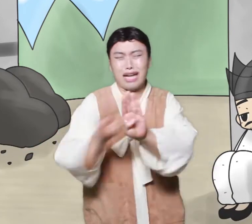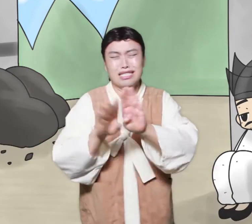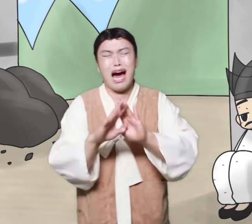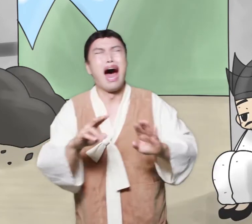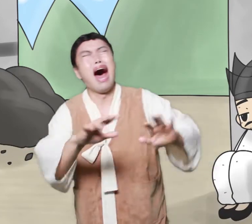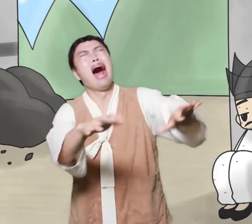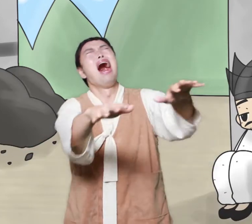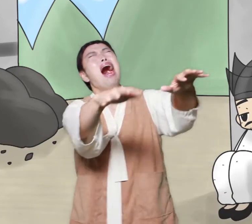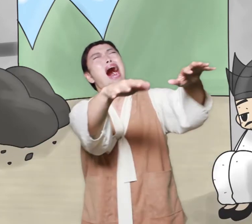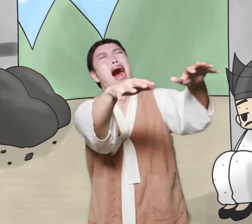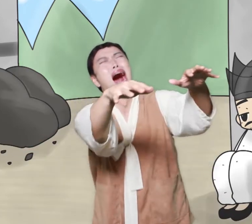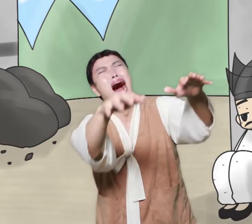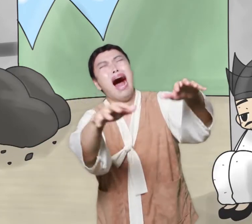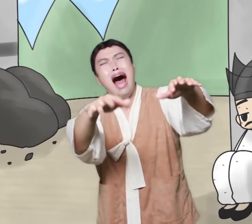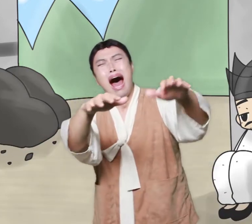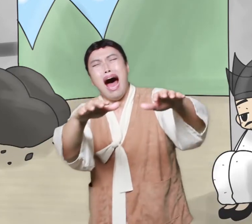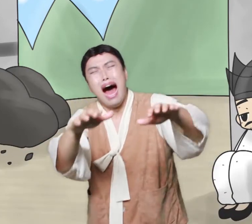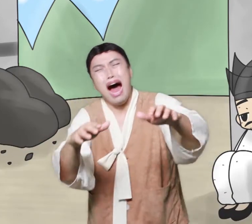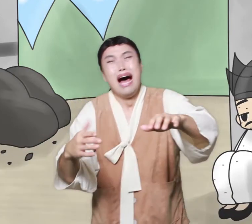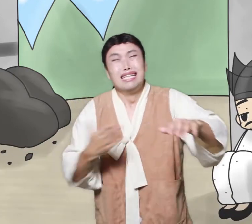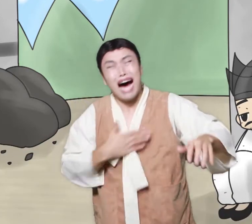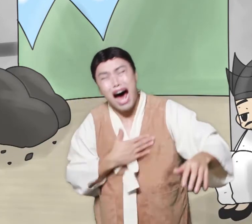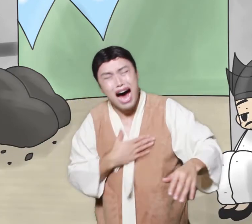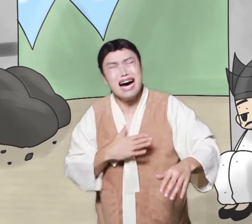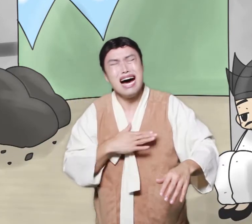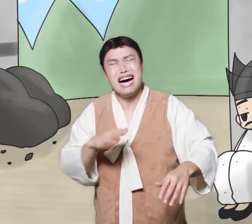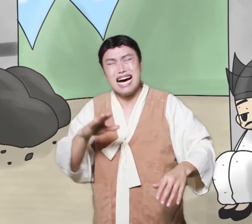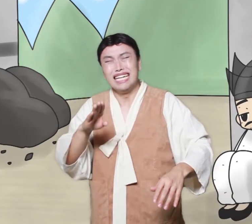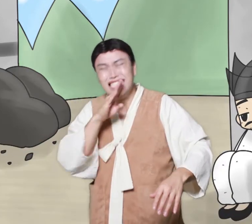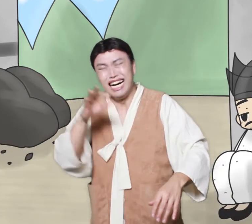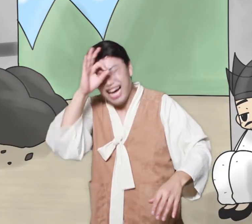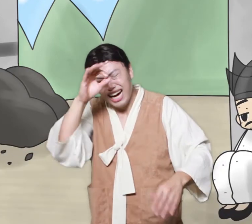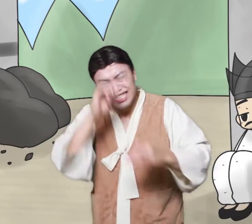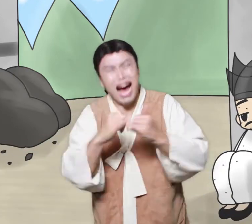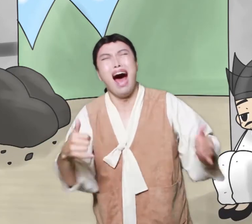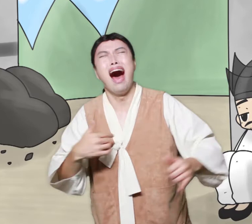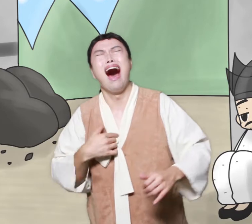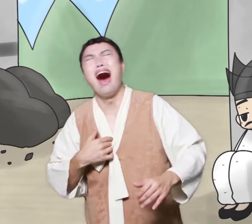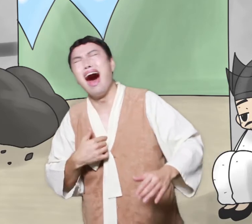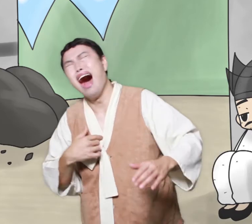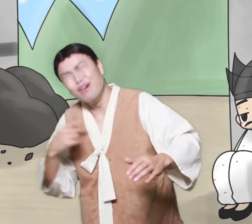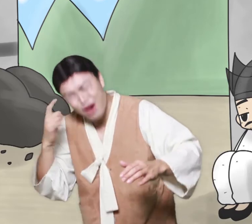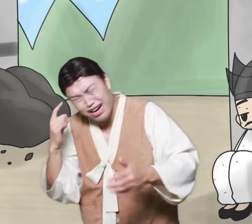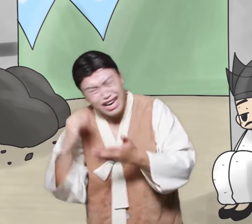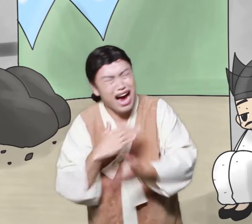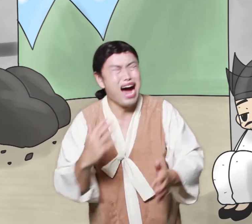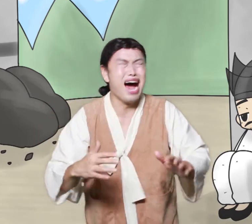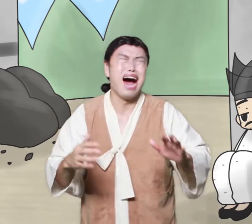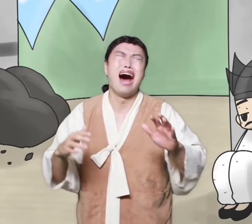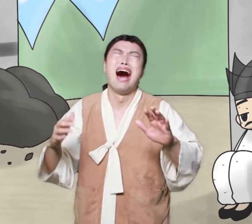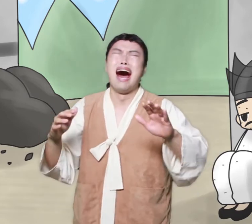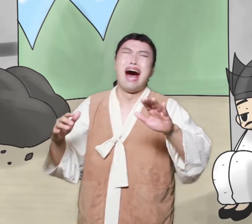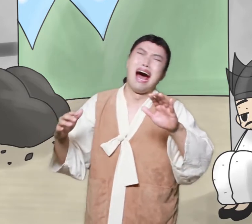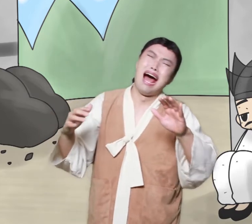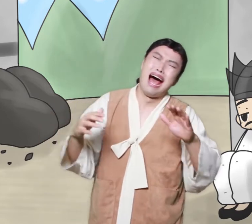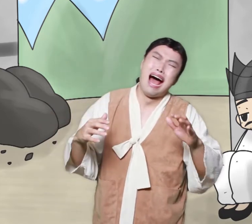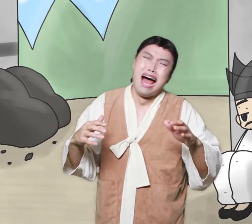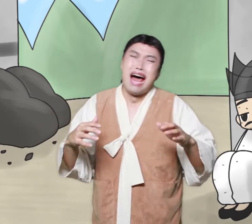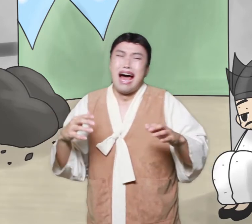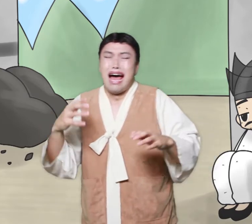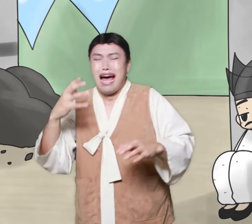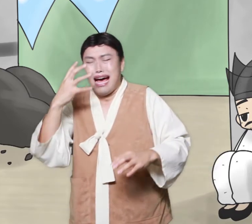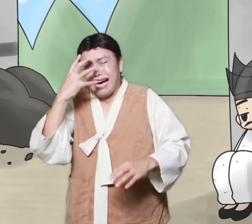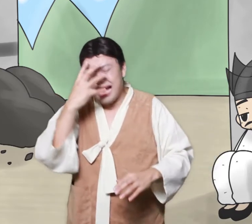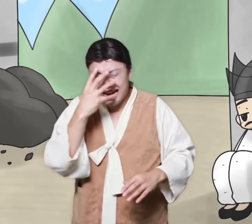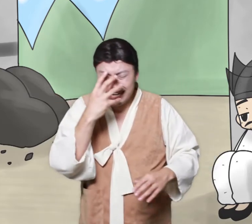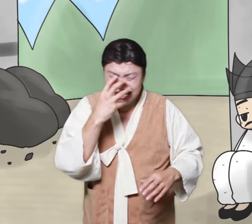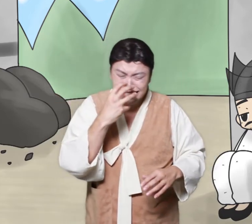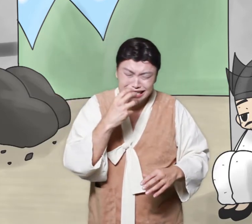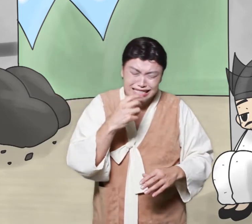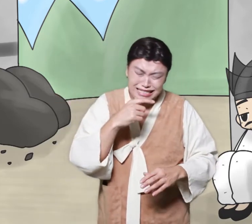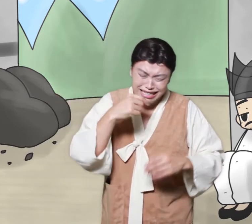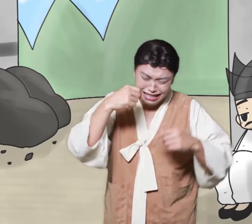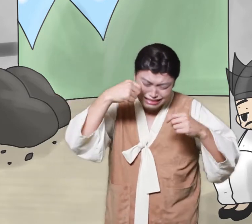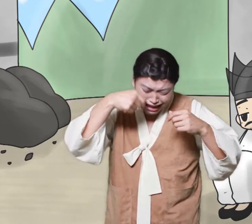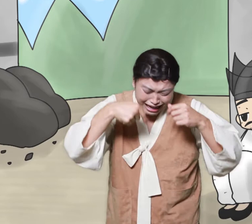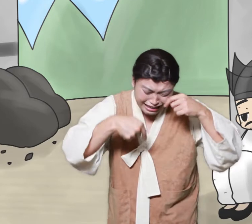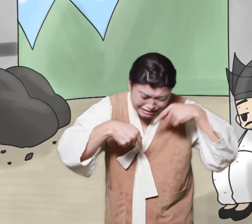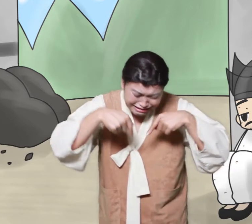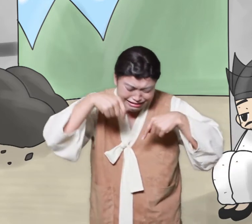The real bully was driven out of the house by the slaves.